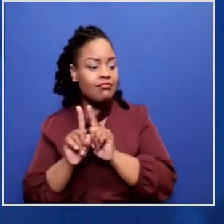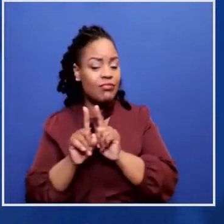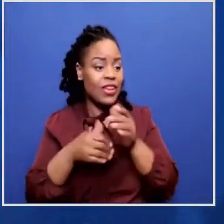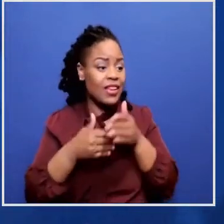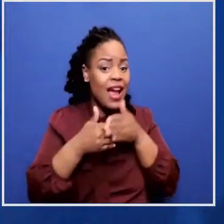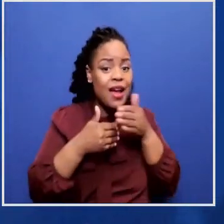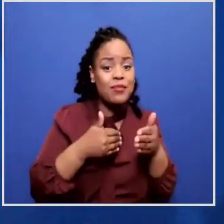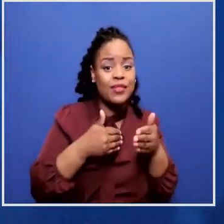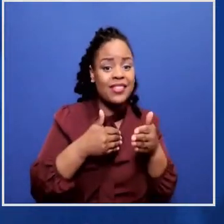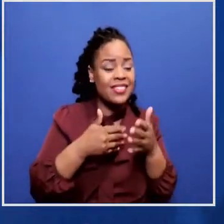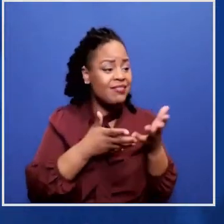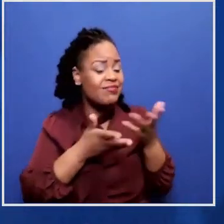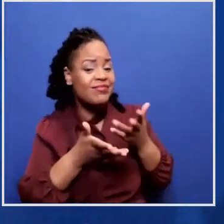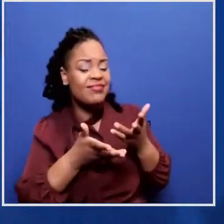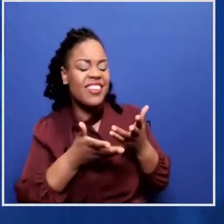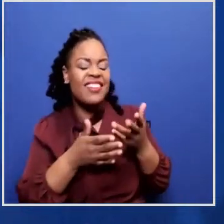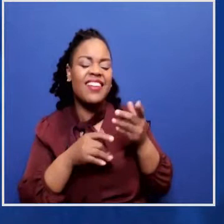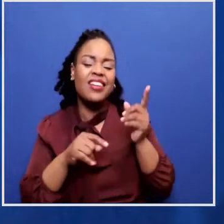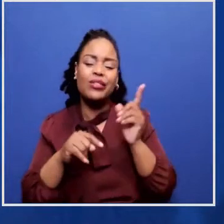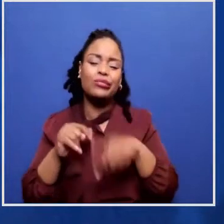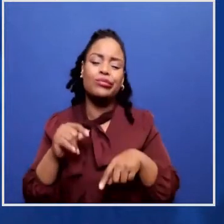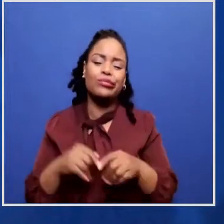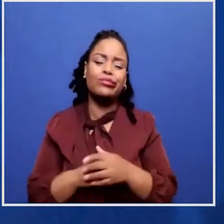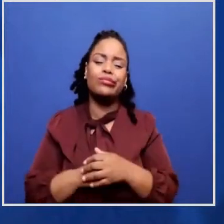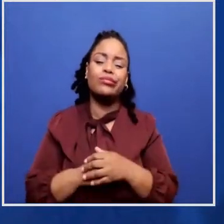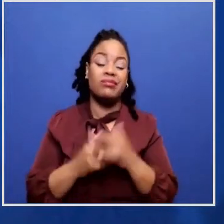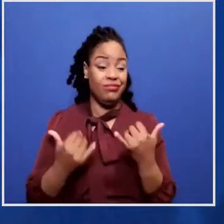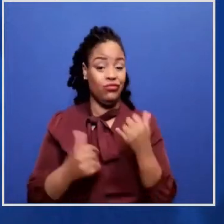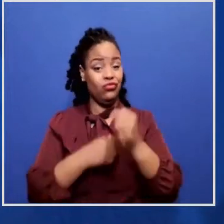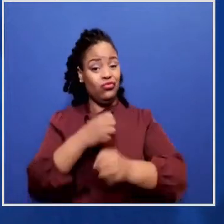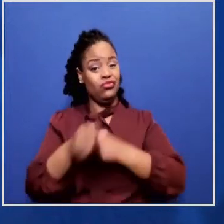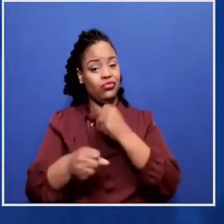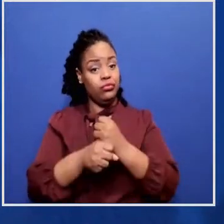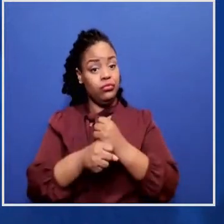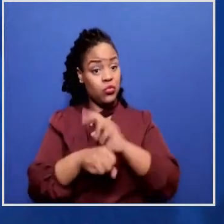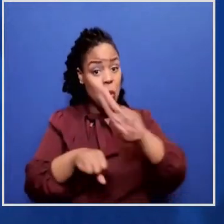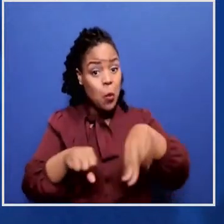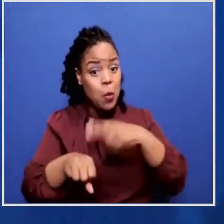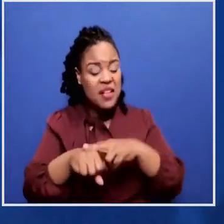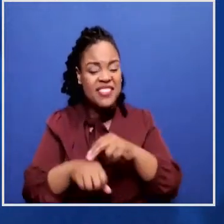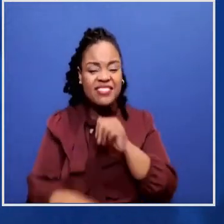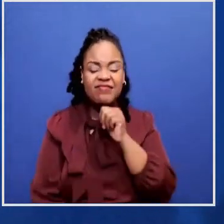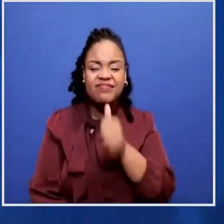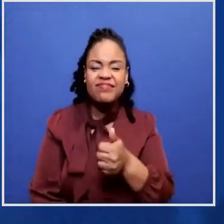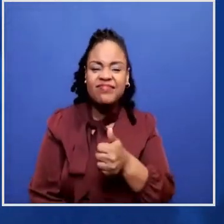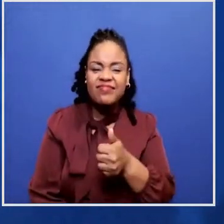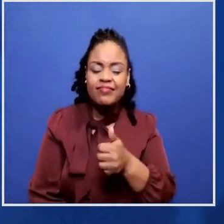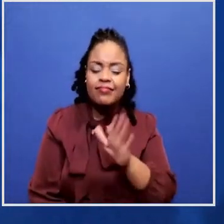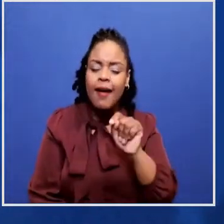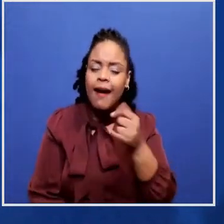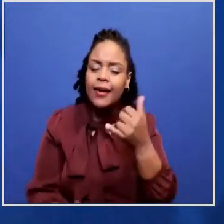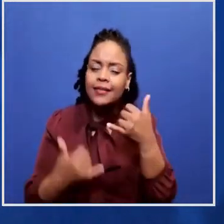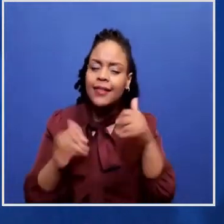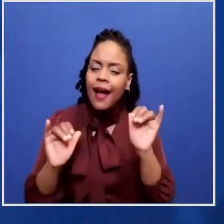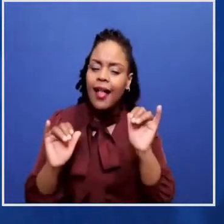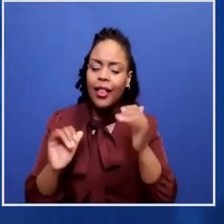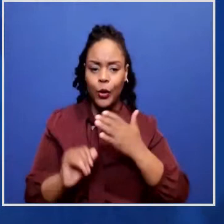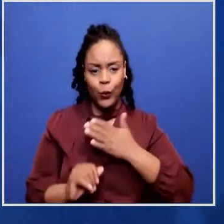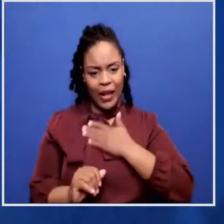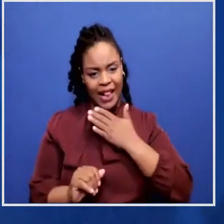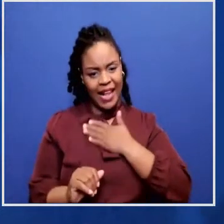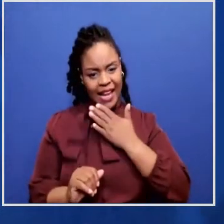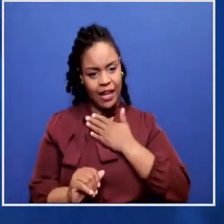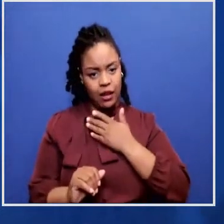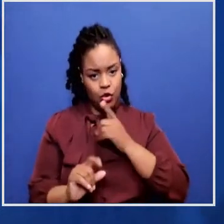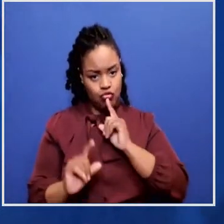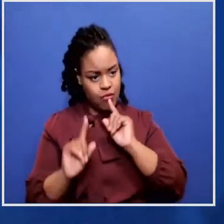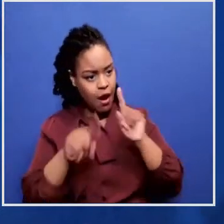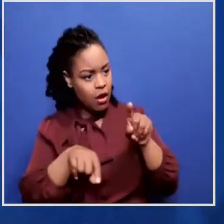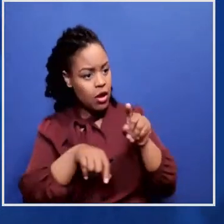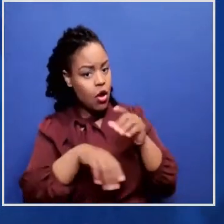OUR SLEEVES AND STAND SHOULDER